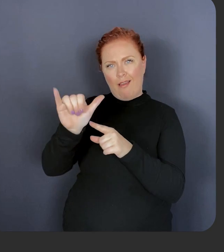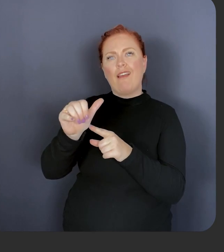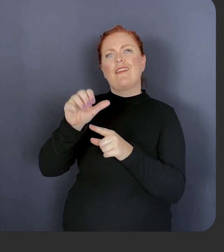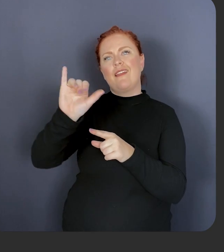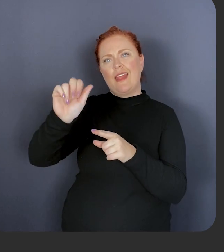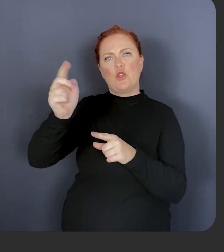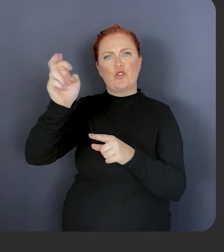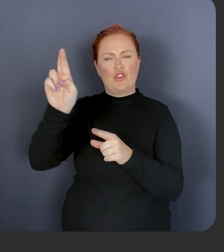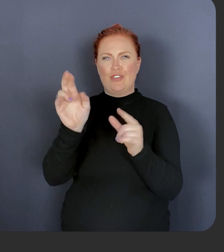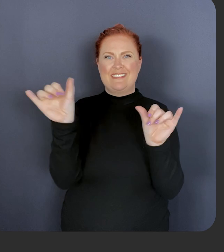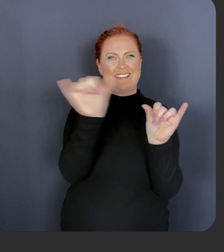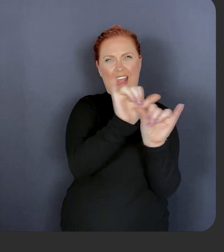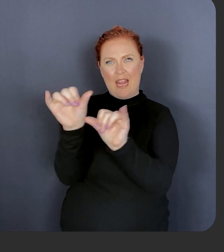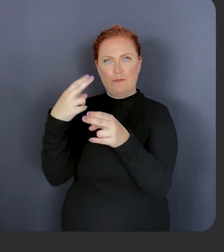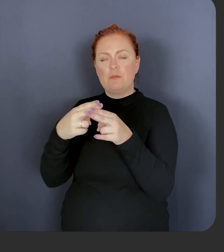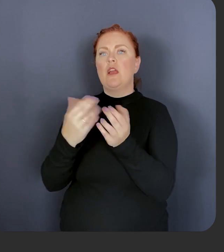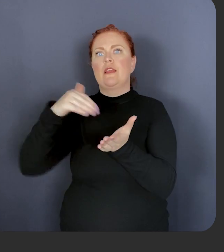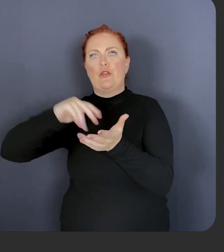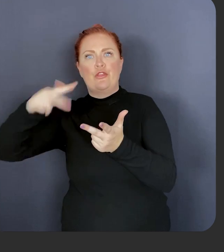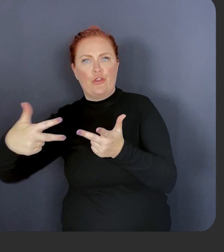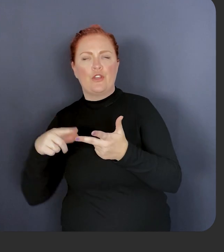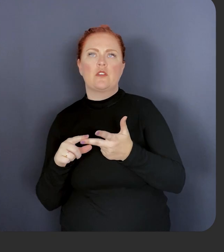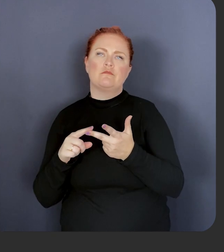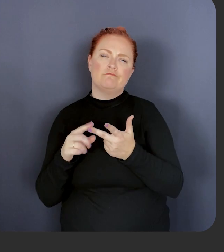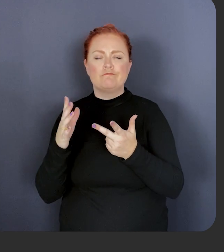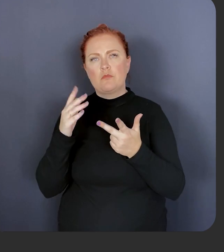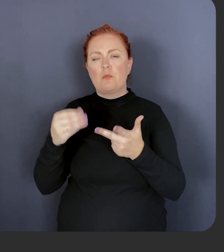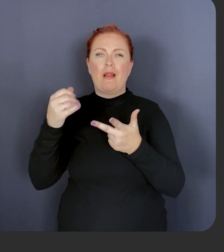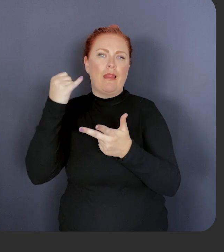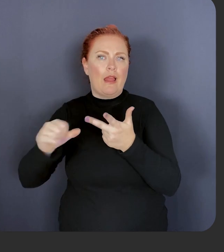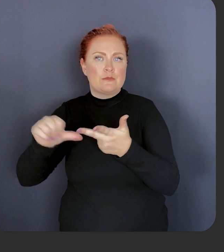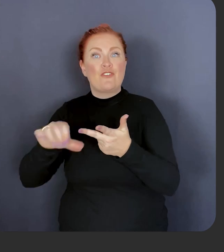And if I open one more just to really prove my point, let's say I go to the last page, so Find Us.